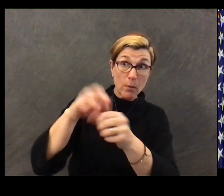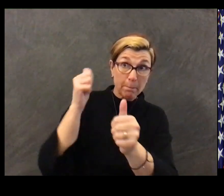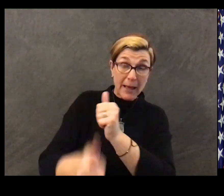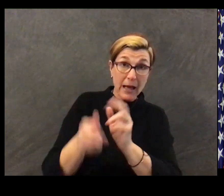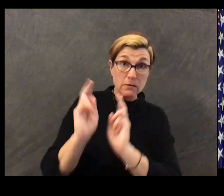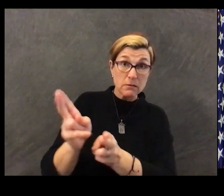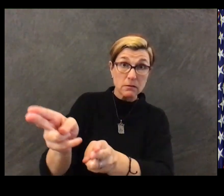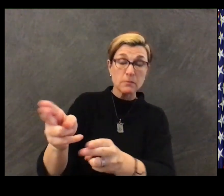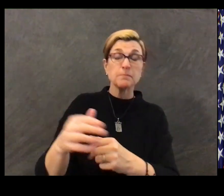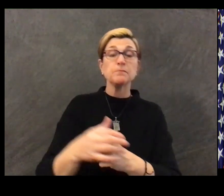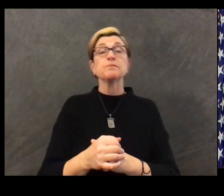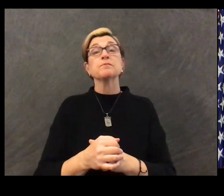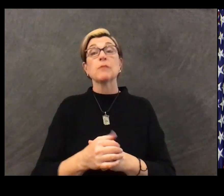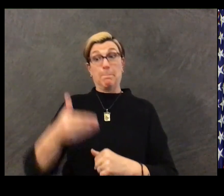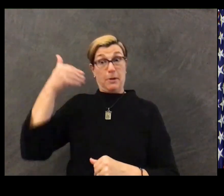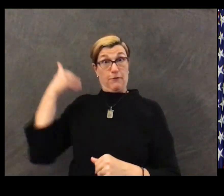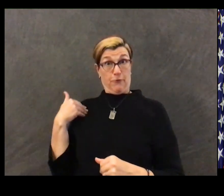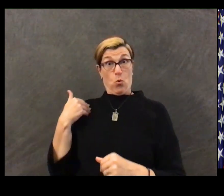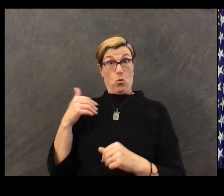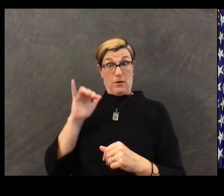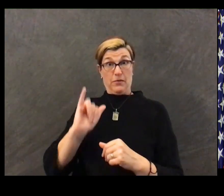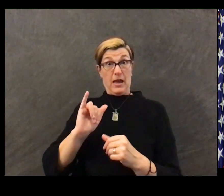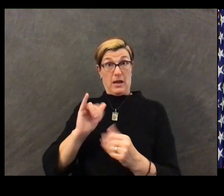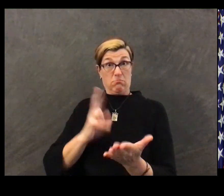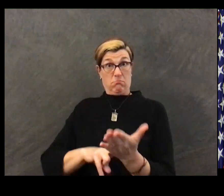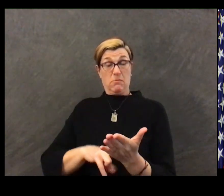provided nearly three hundred and fifty billion dollars and it went at record